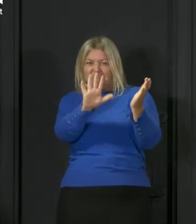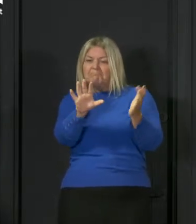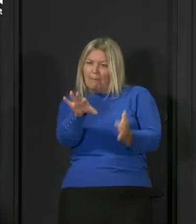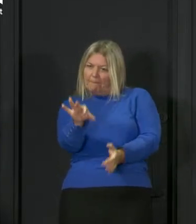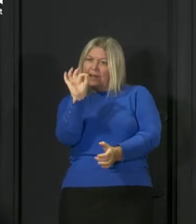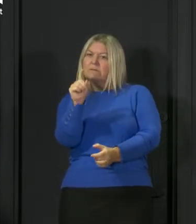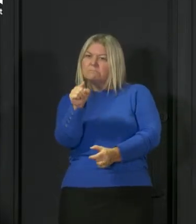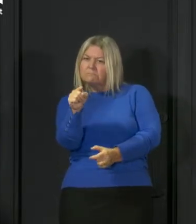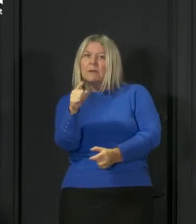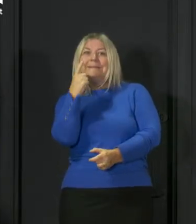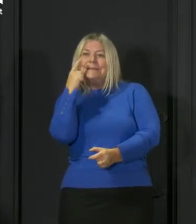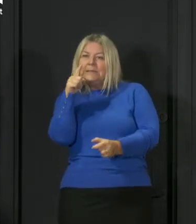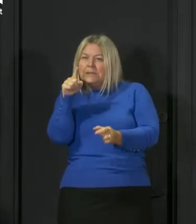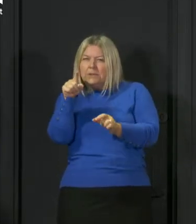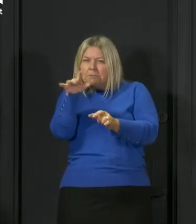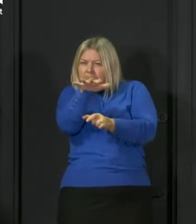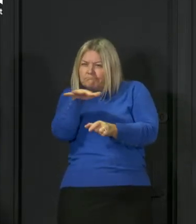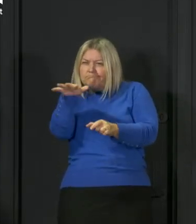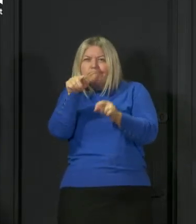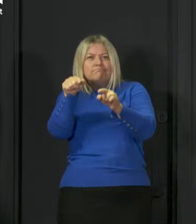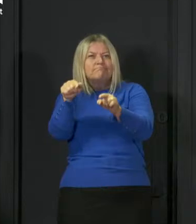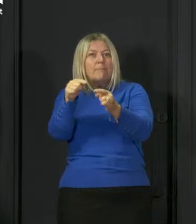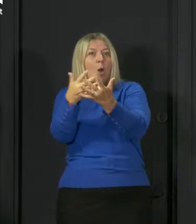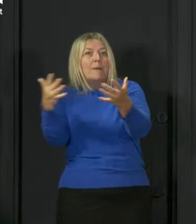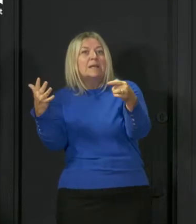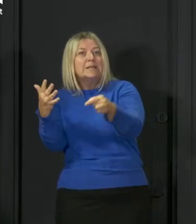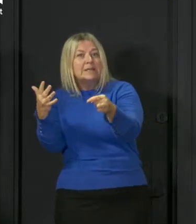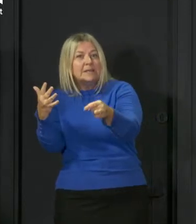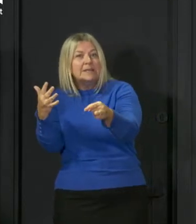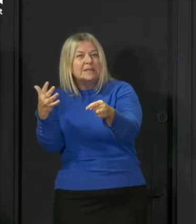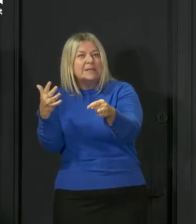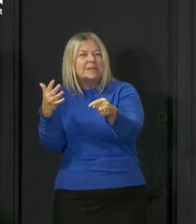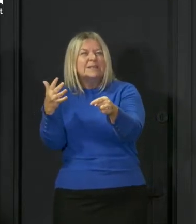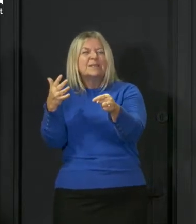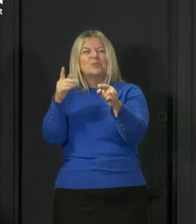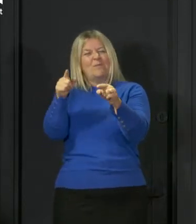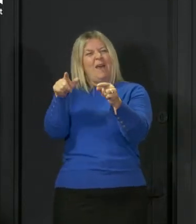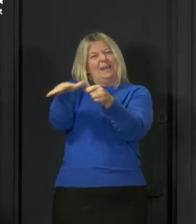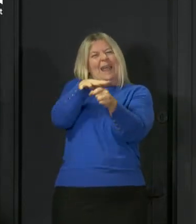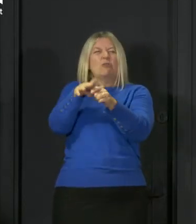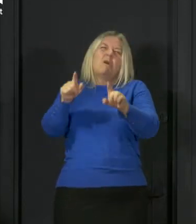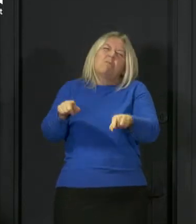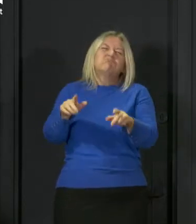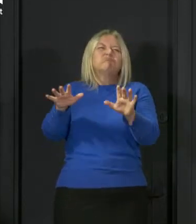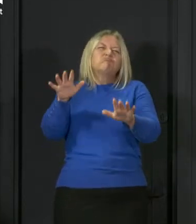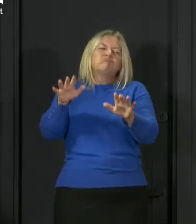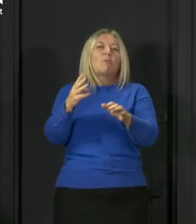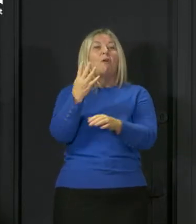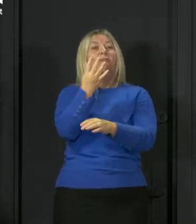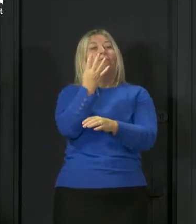within your neighbourhood and a neighbourhood is typically an area with around 4,000 residents.